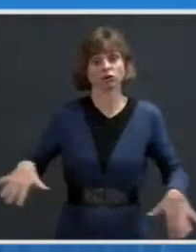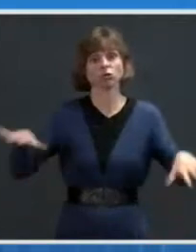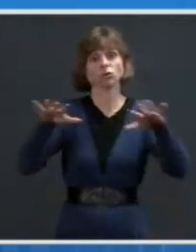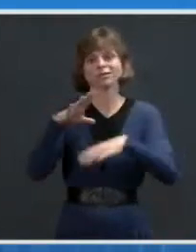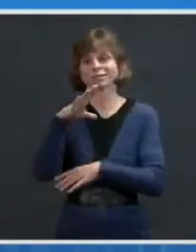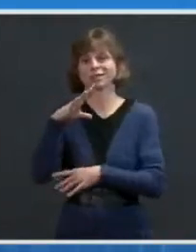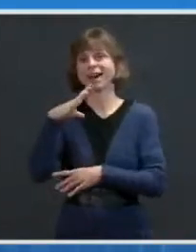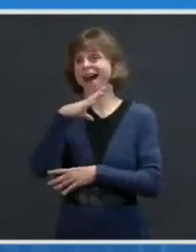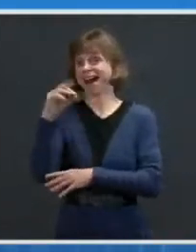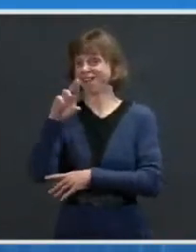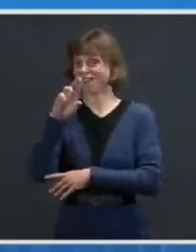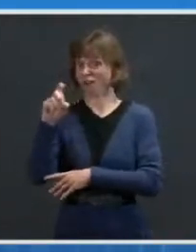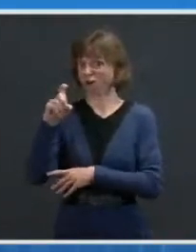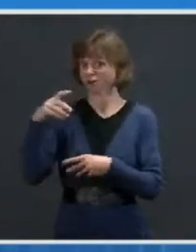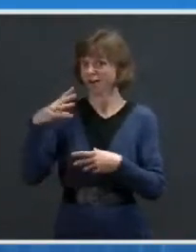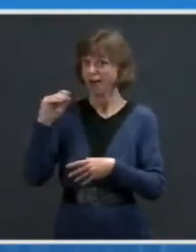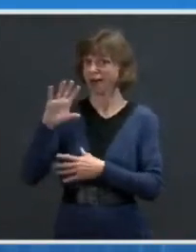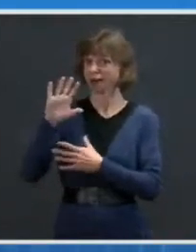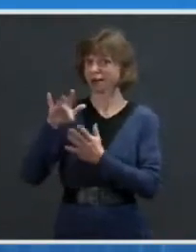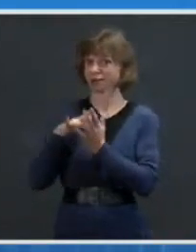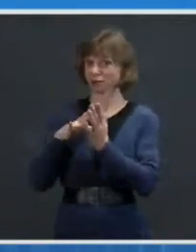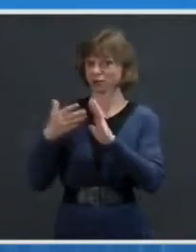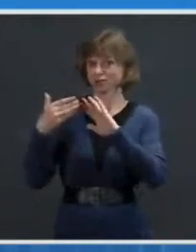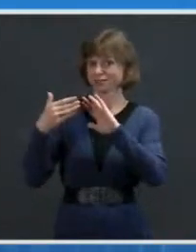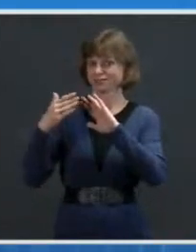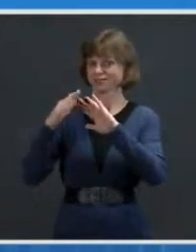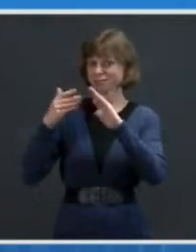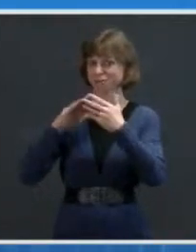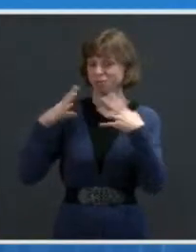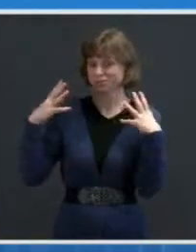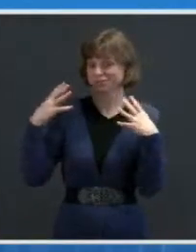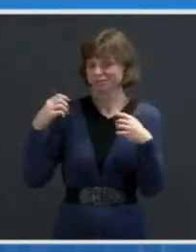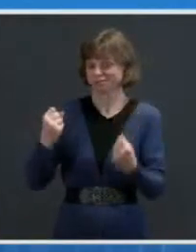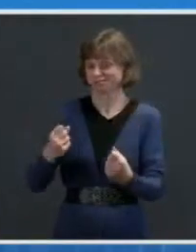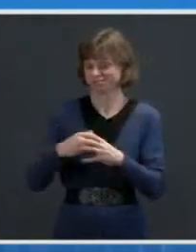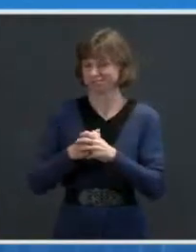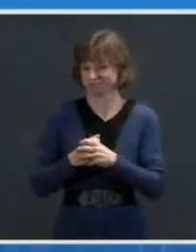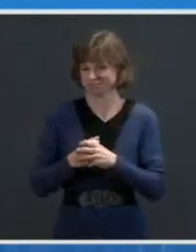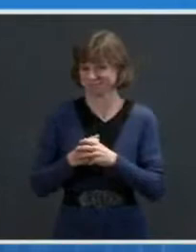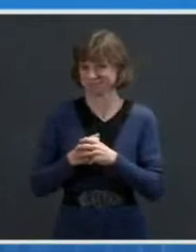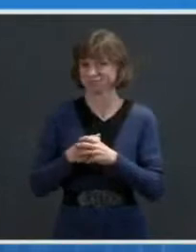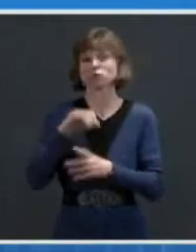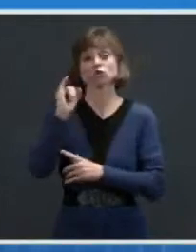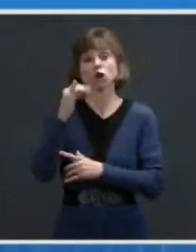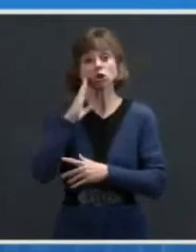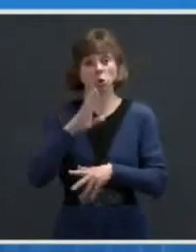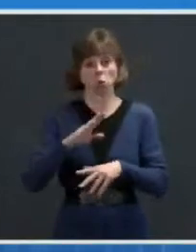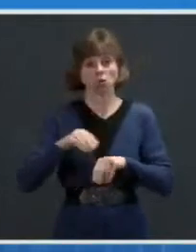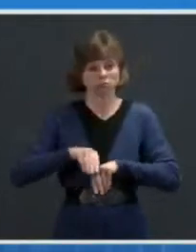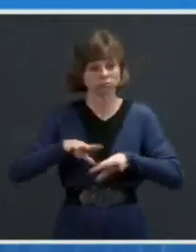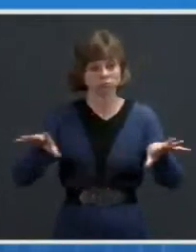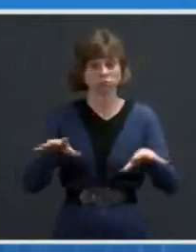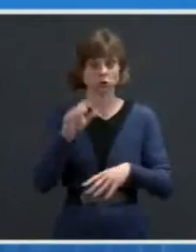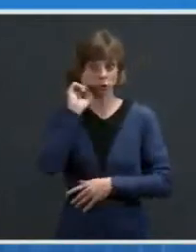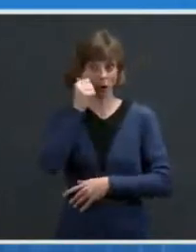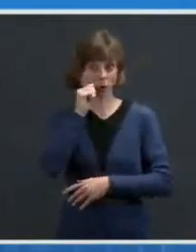TO STATES, TRIBES, AND TERRITORIES AND TO PHARMACIES